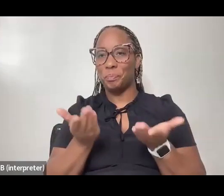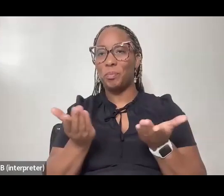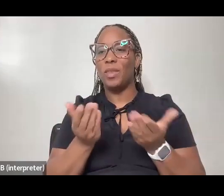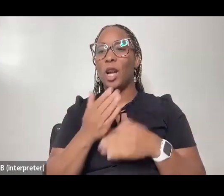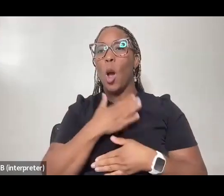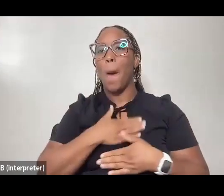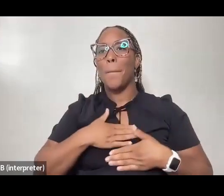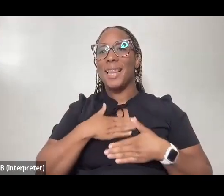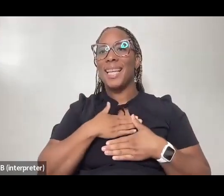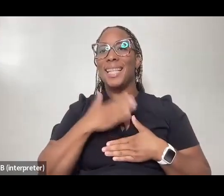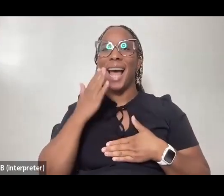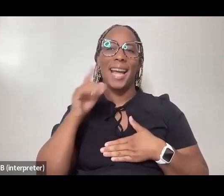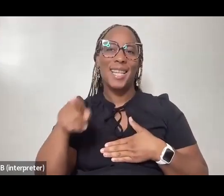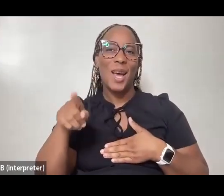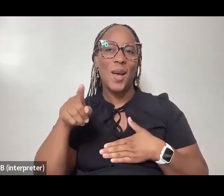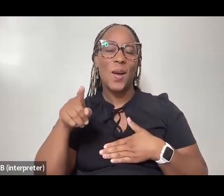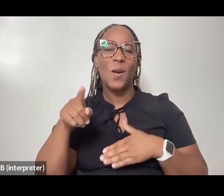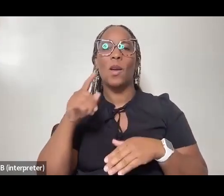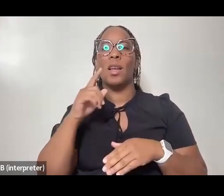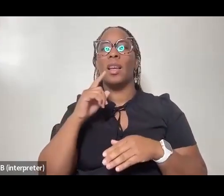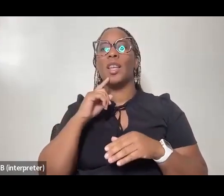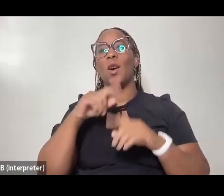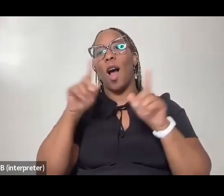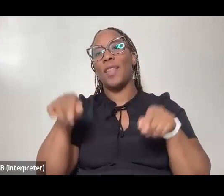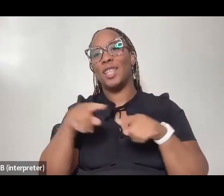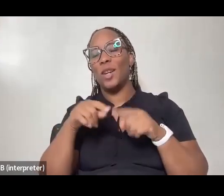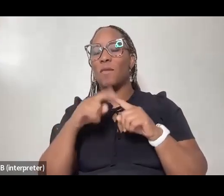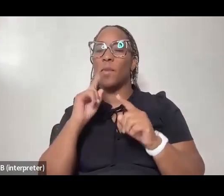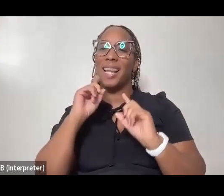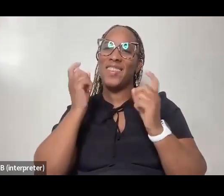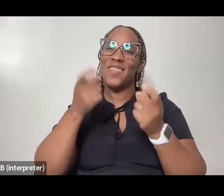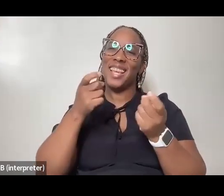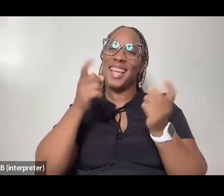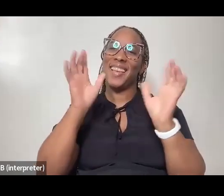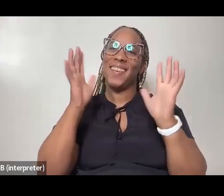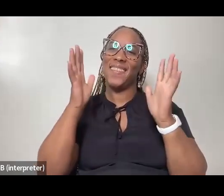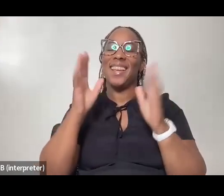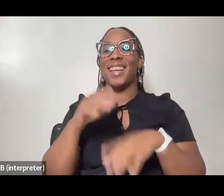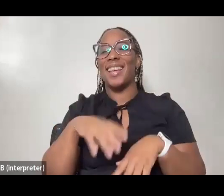please I know you all are on the other side of your screen. But if you could give our conference planning group a